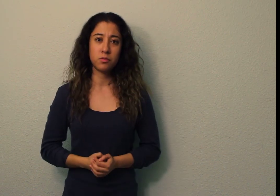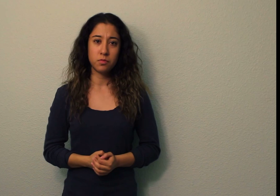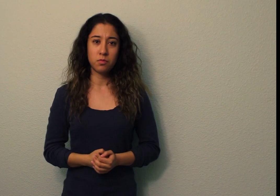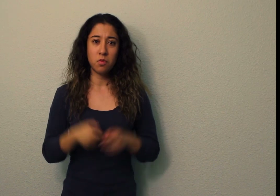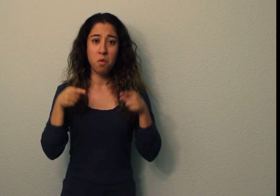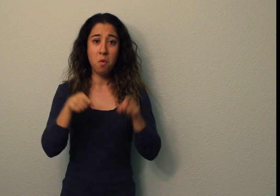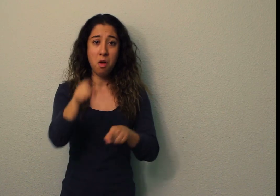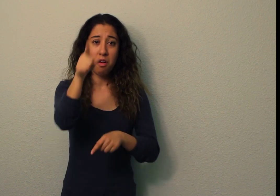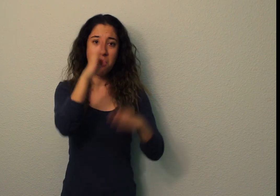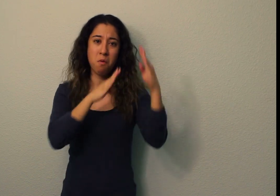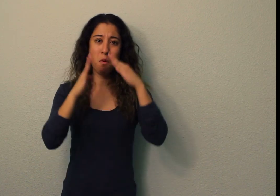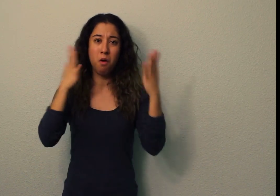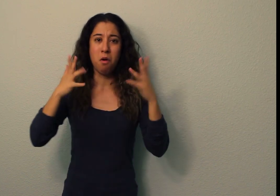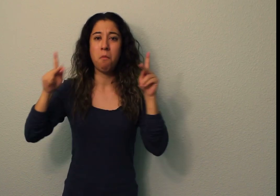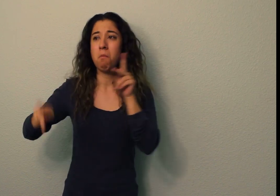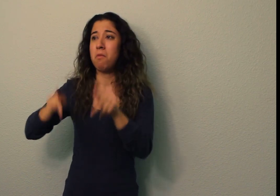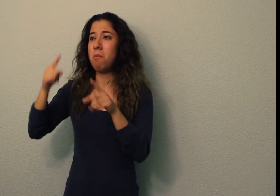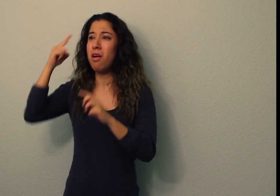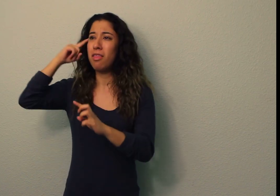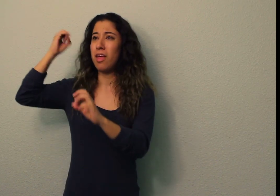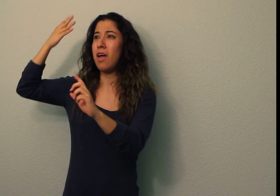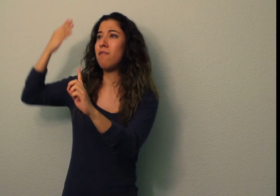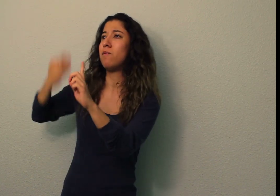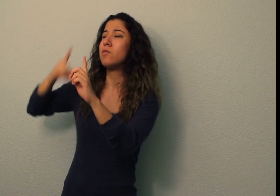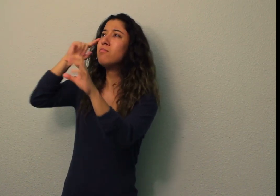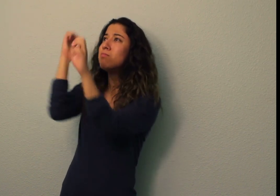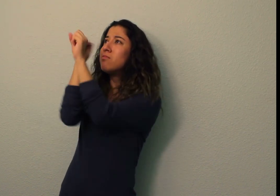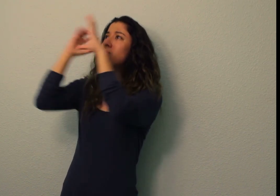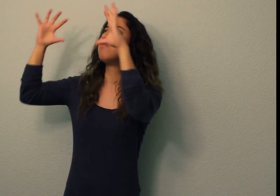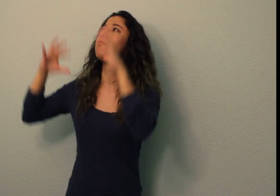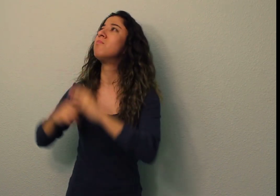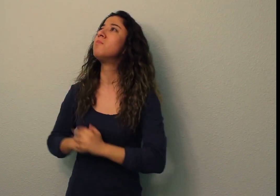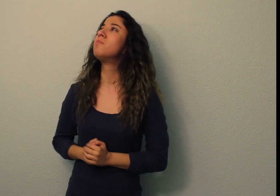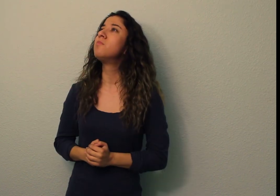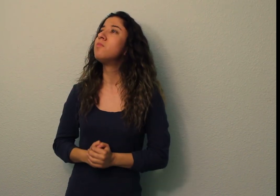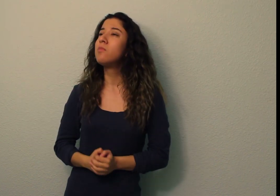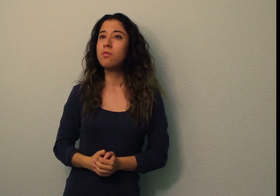While you worry about your shattered reputation,